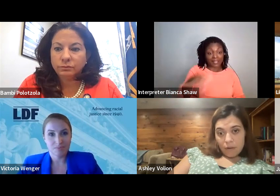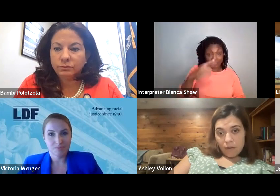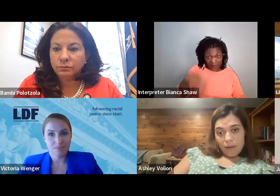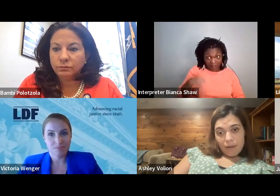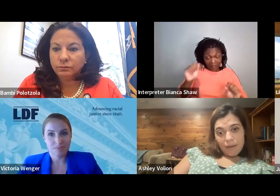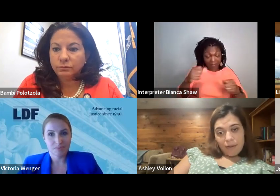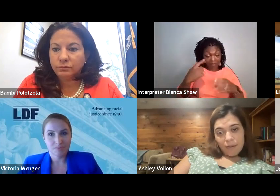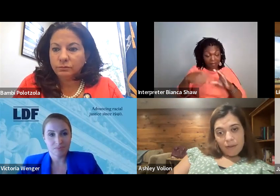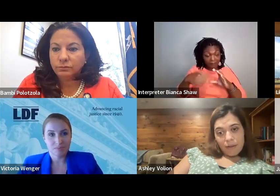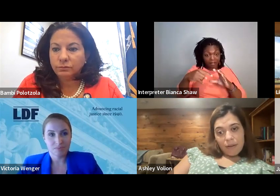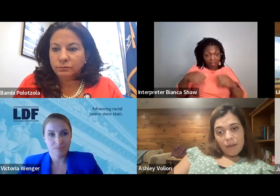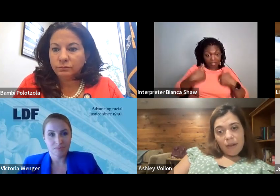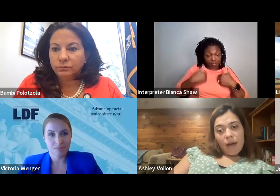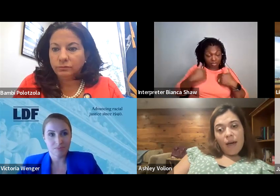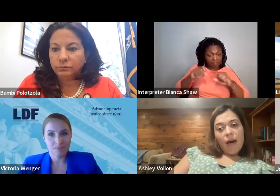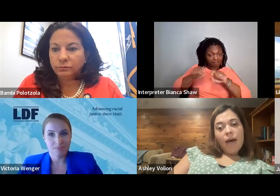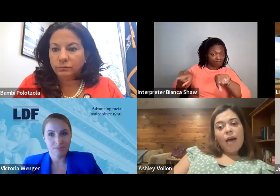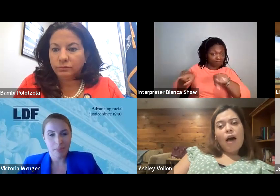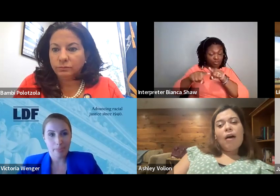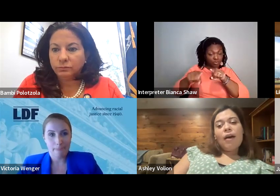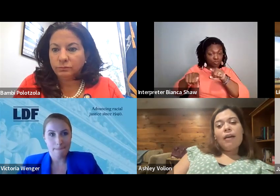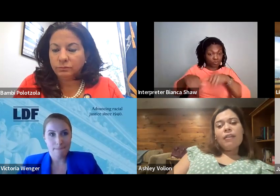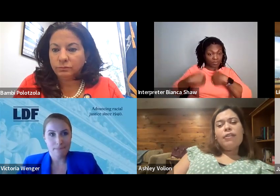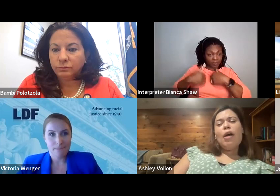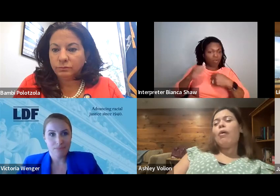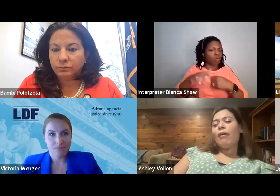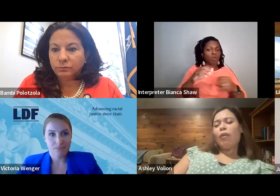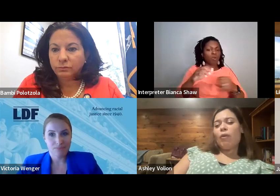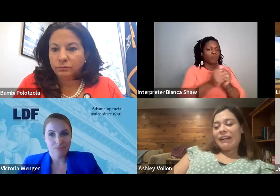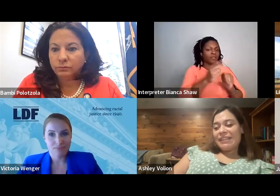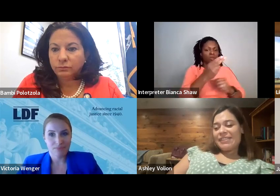attendees, or would you like it just to keep it with hosting mail?